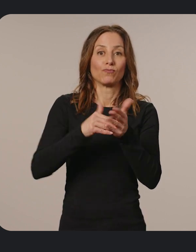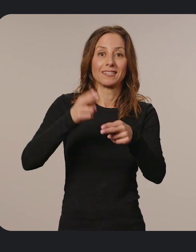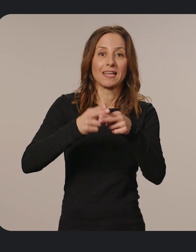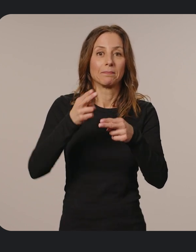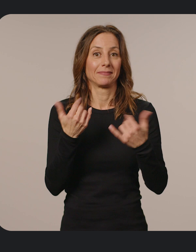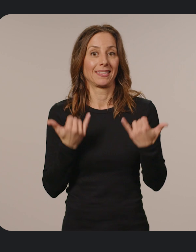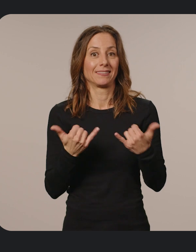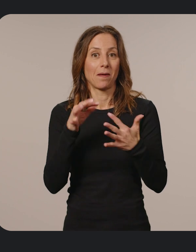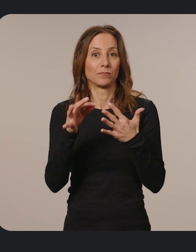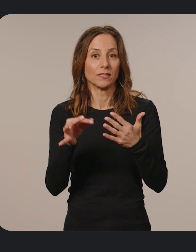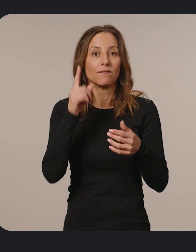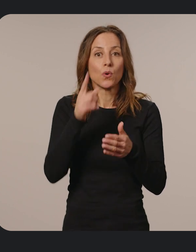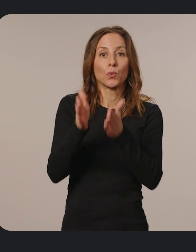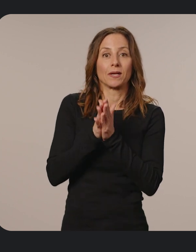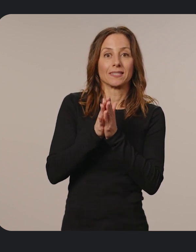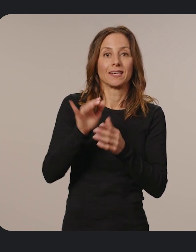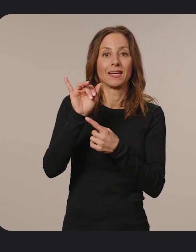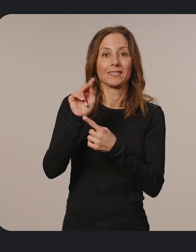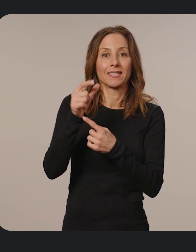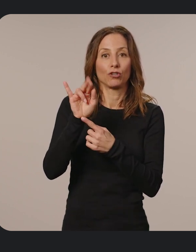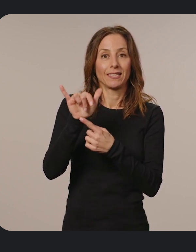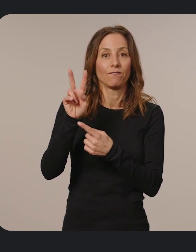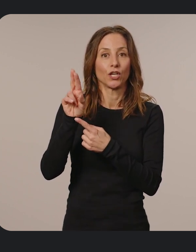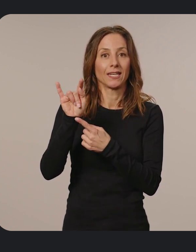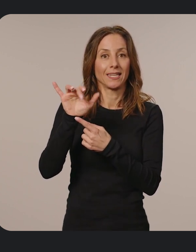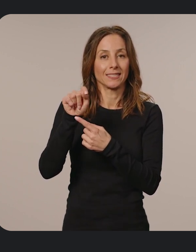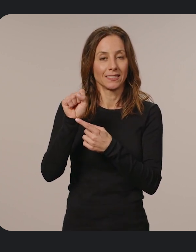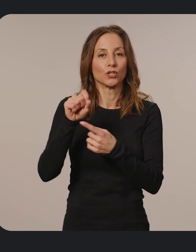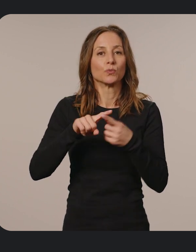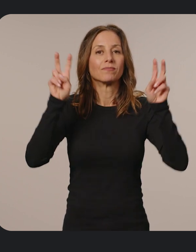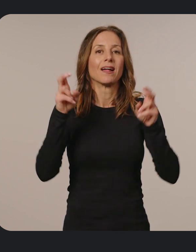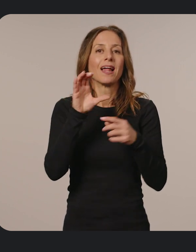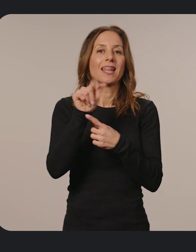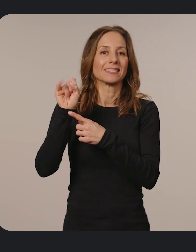We are renaming the existing option for requesting integrity verdicts to classic requests.